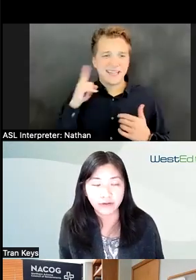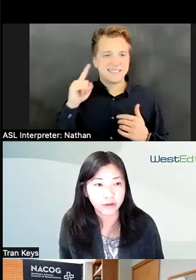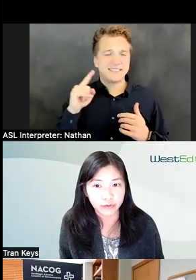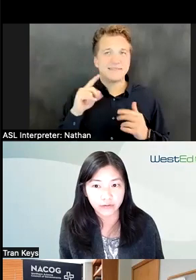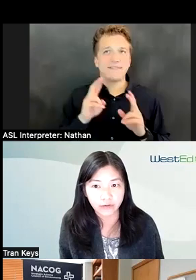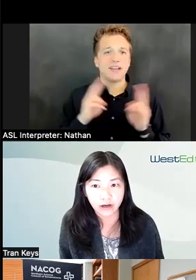very brief.